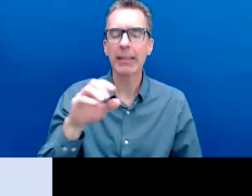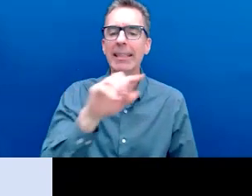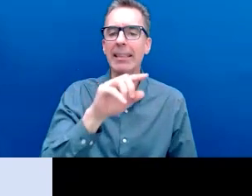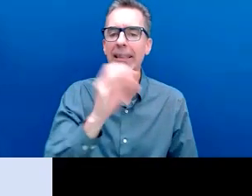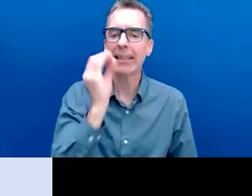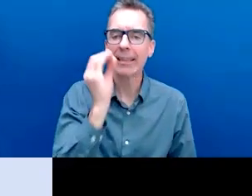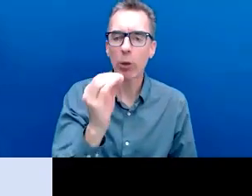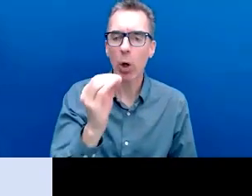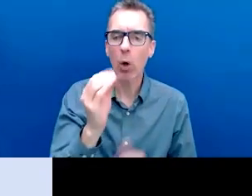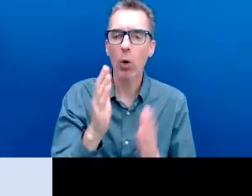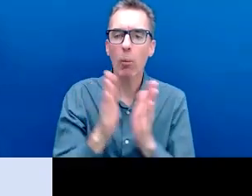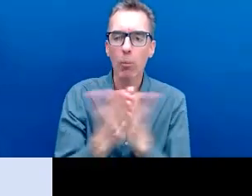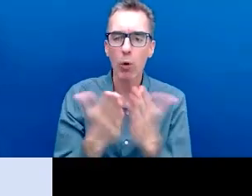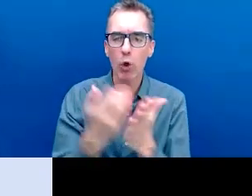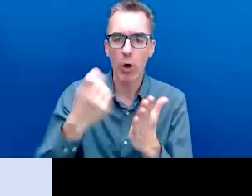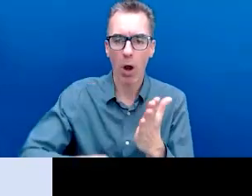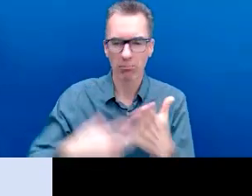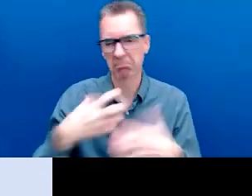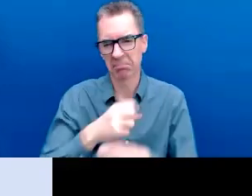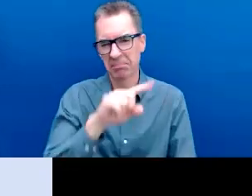at these materials from sort of a different perspective.